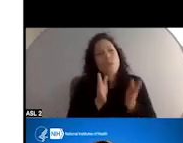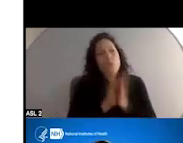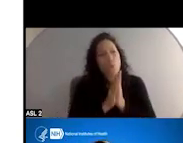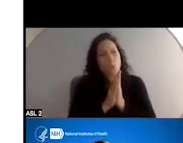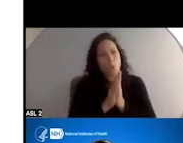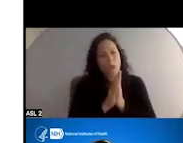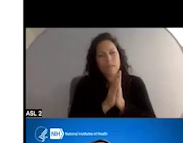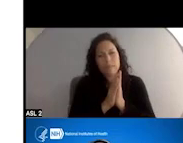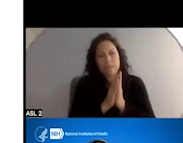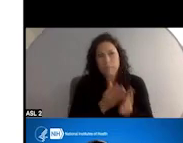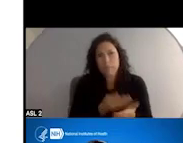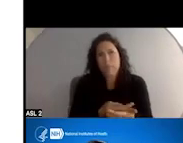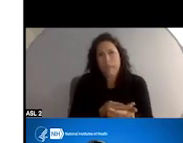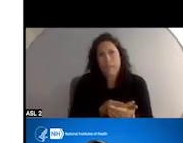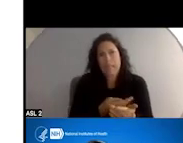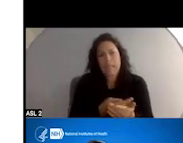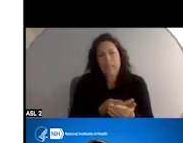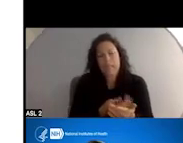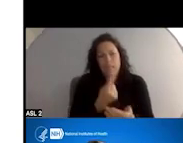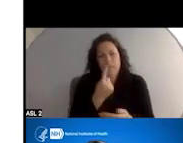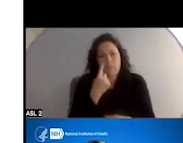any budget specifically for DMS?